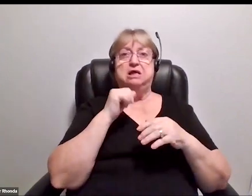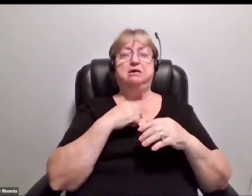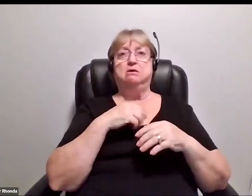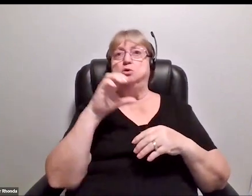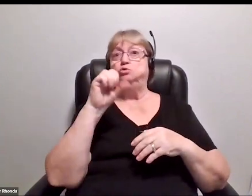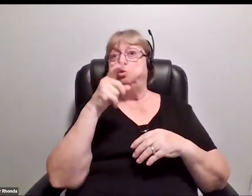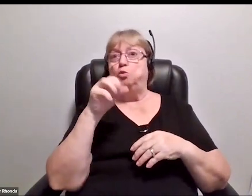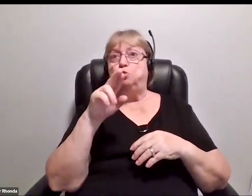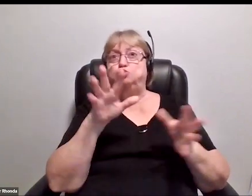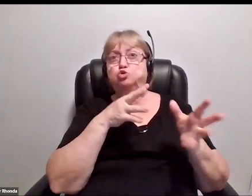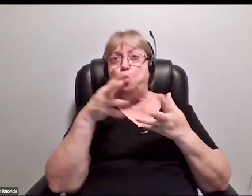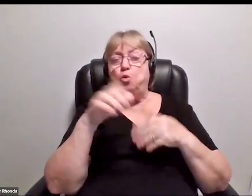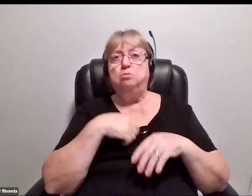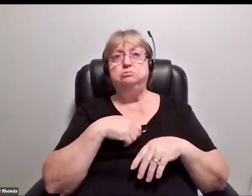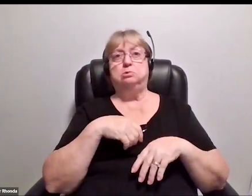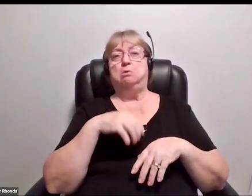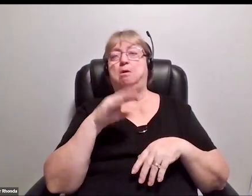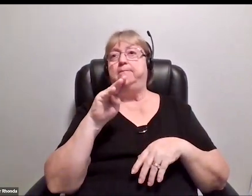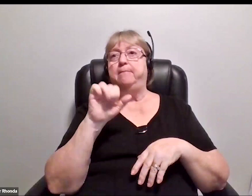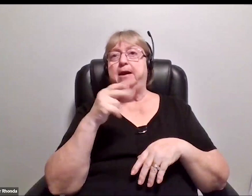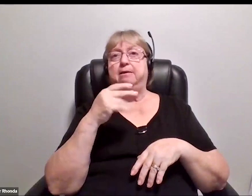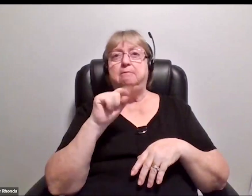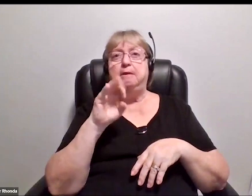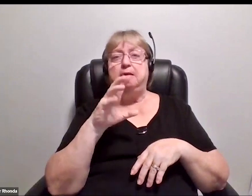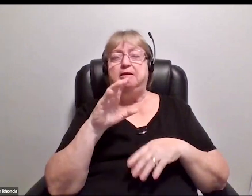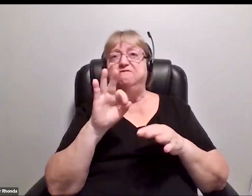earth's magnetic field, lunar exploration, and more.